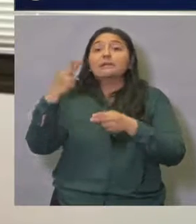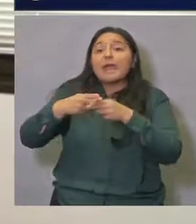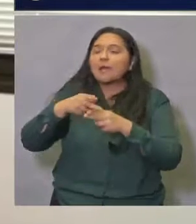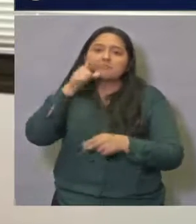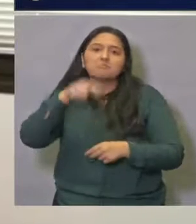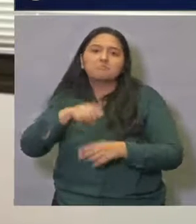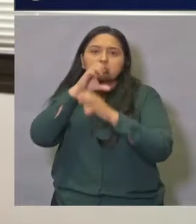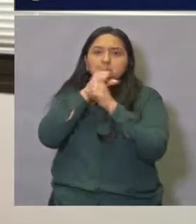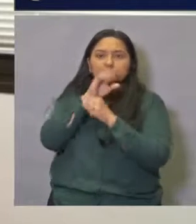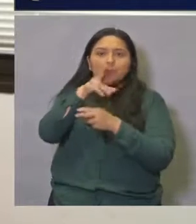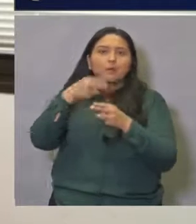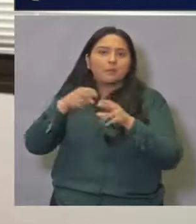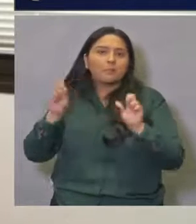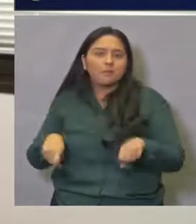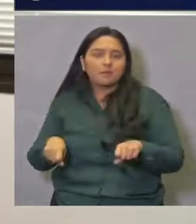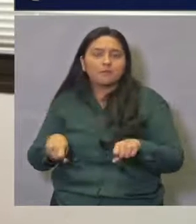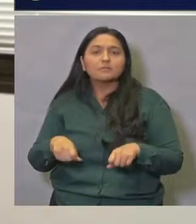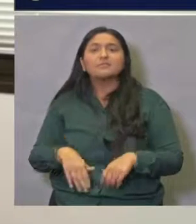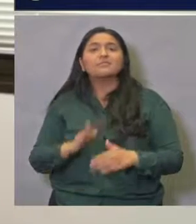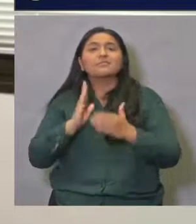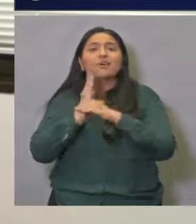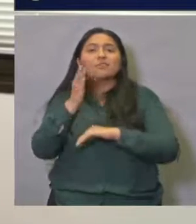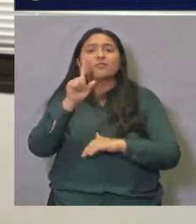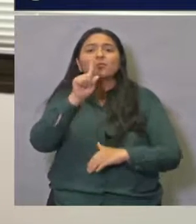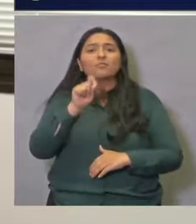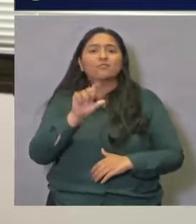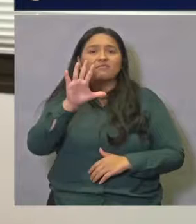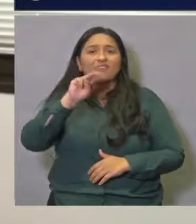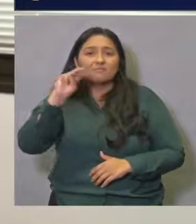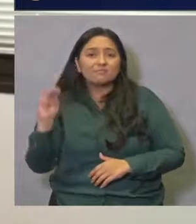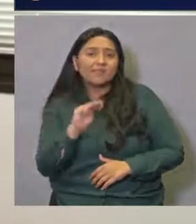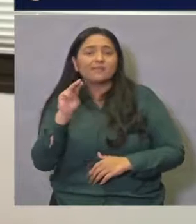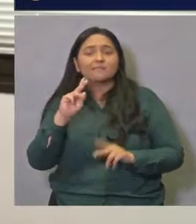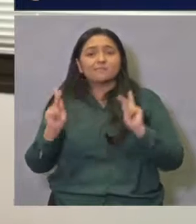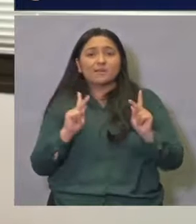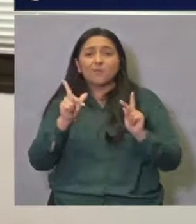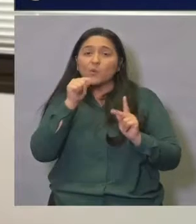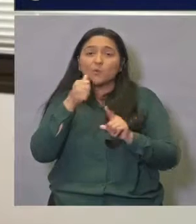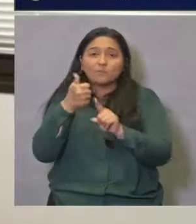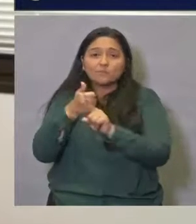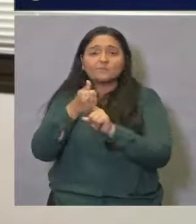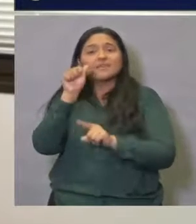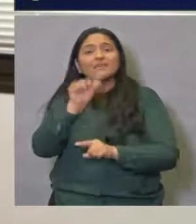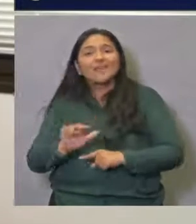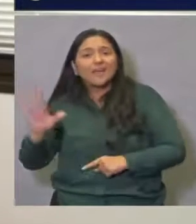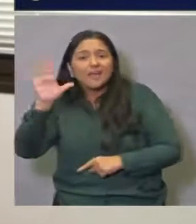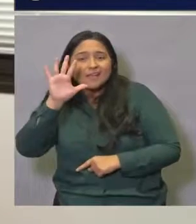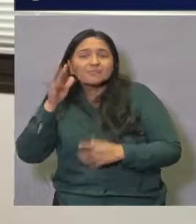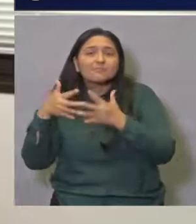AL LLAMAR A ESTA LÍNEA LES